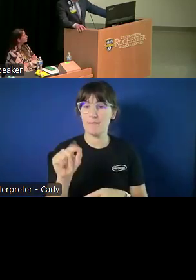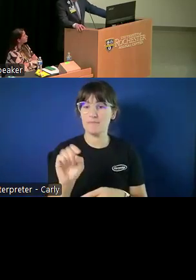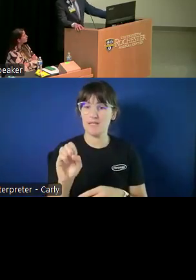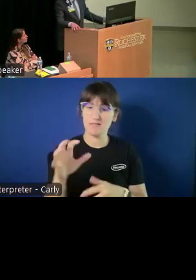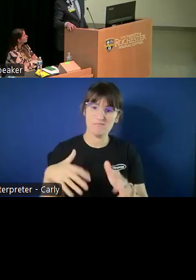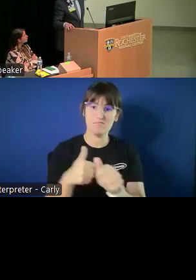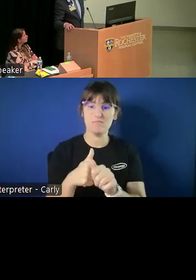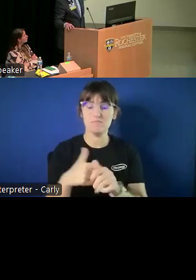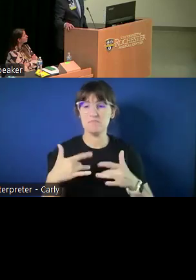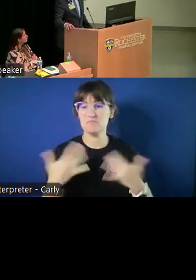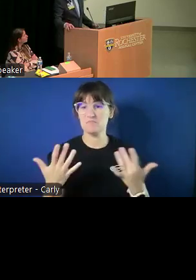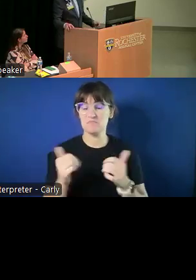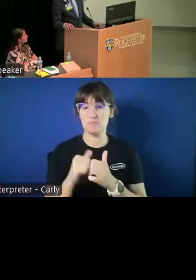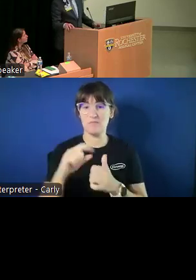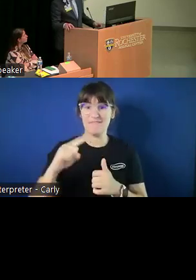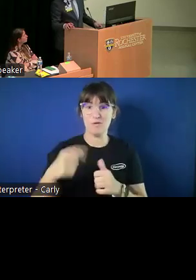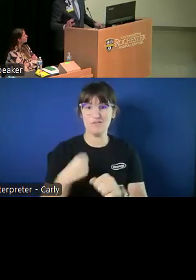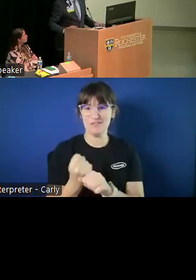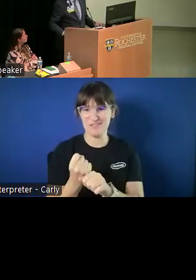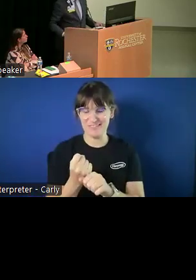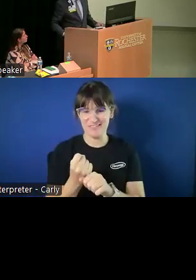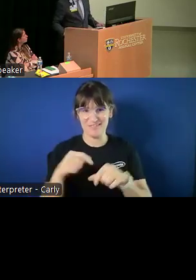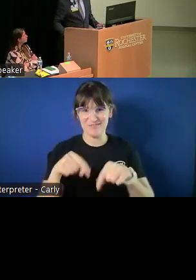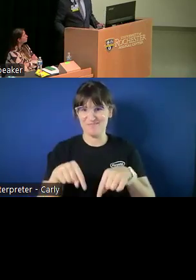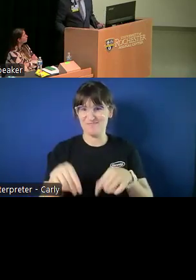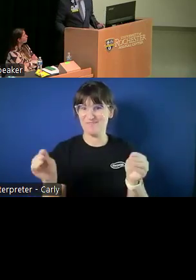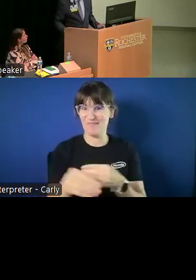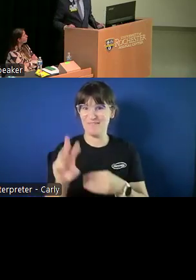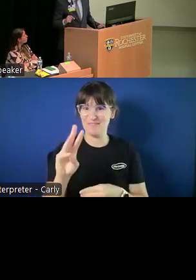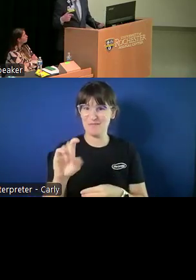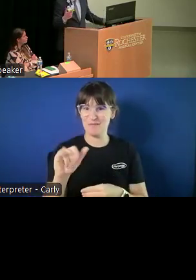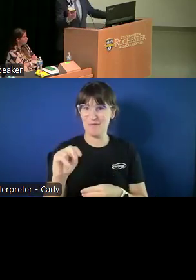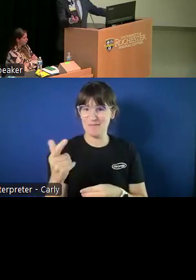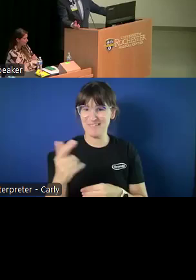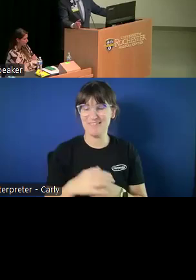um the first year of the office of well-being but to set the table it's important to say that URMC